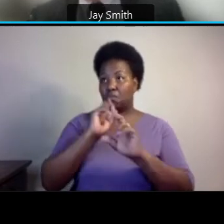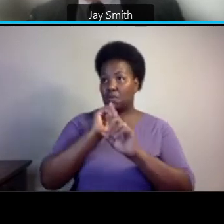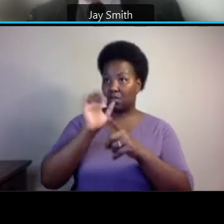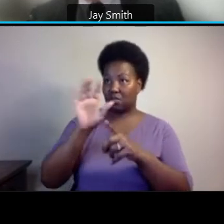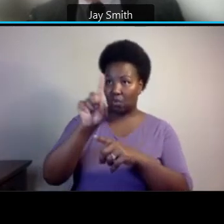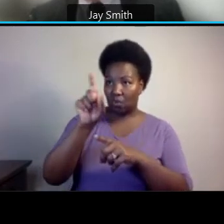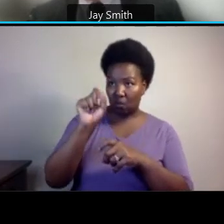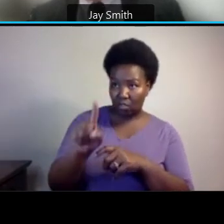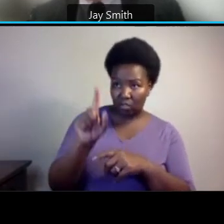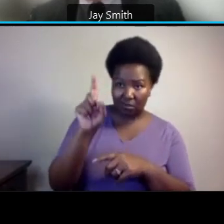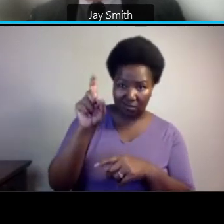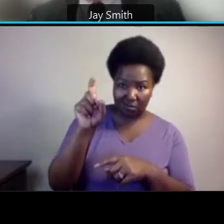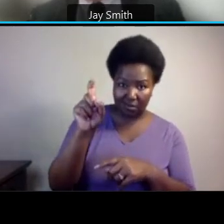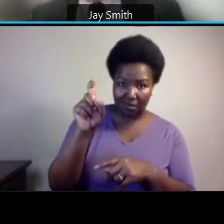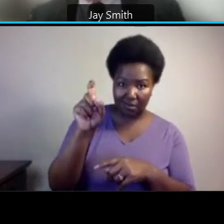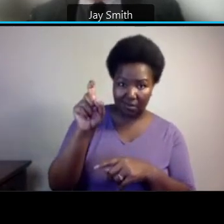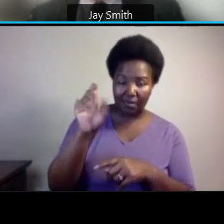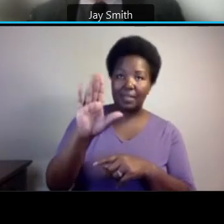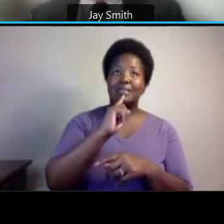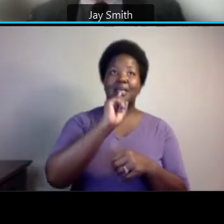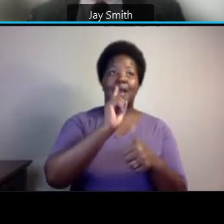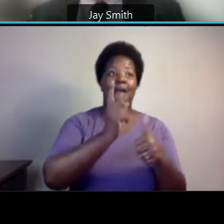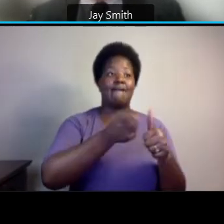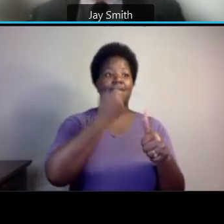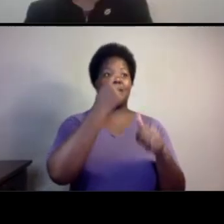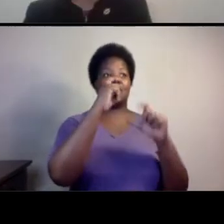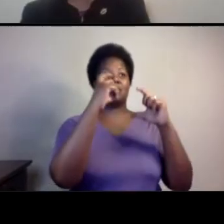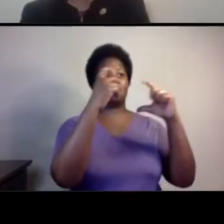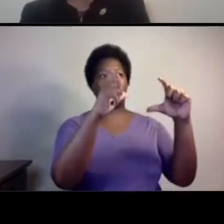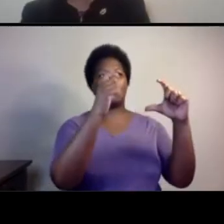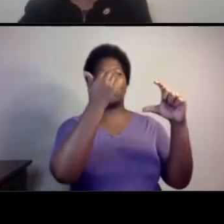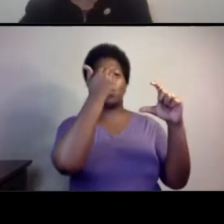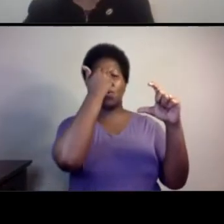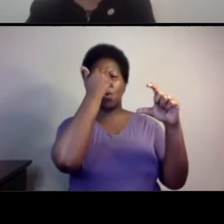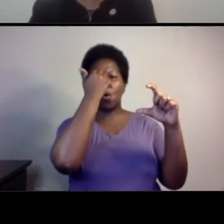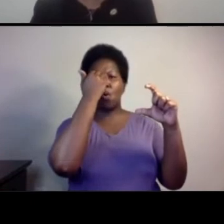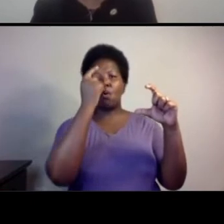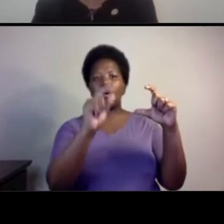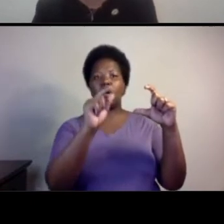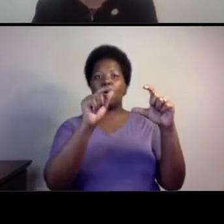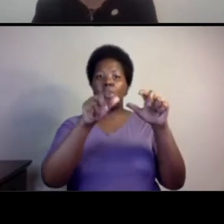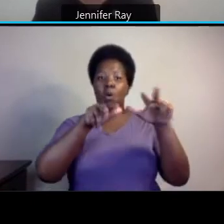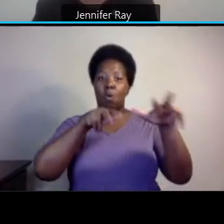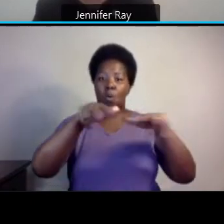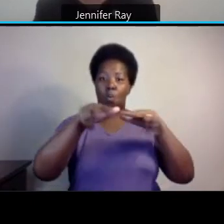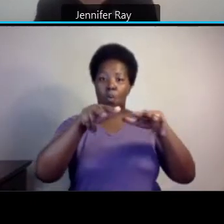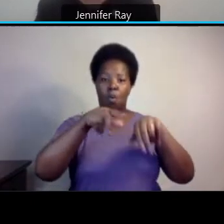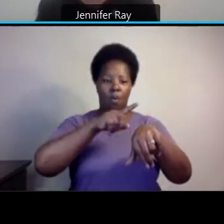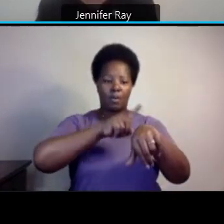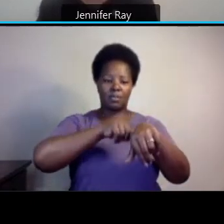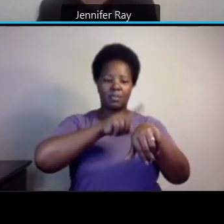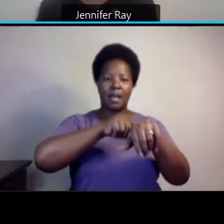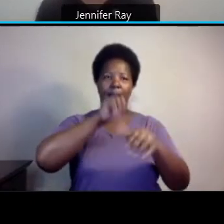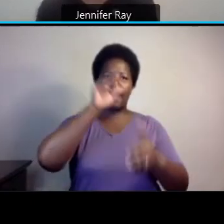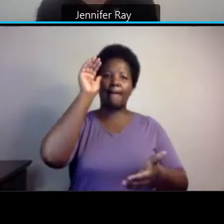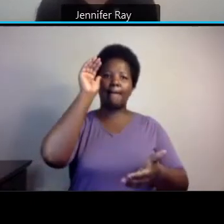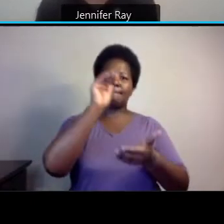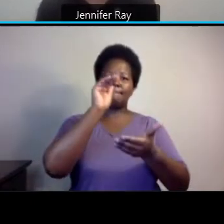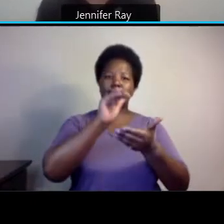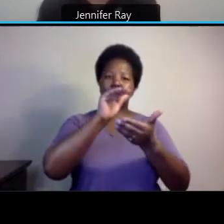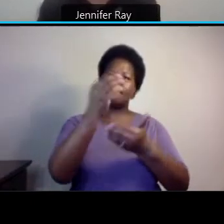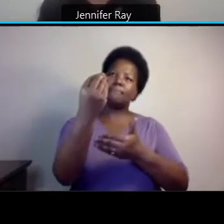other the first part of the question was how long will the walk signal be across new york avenue